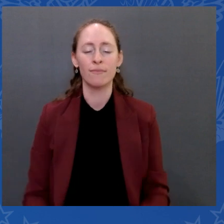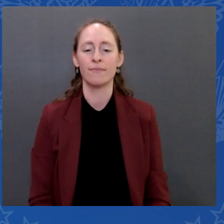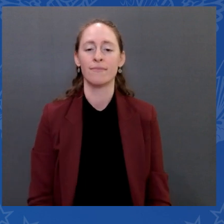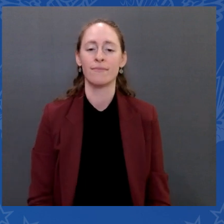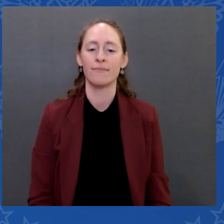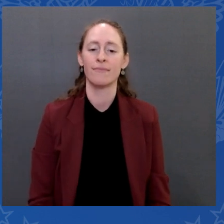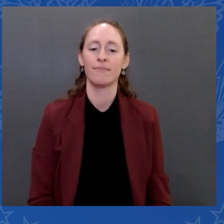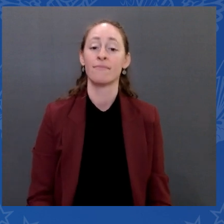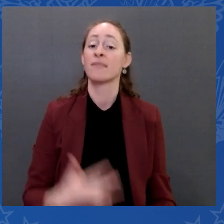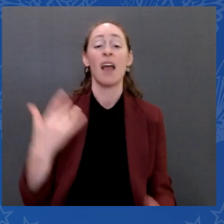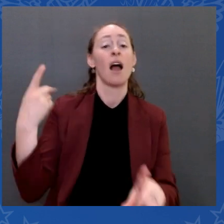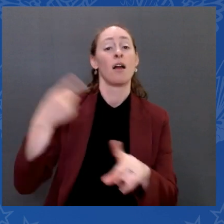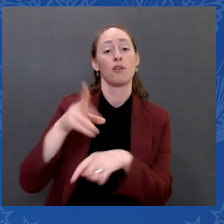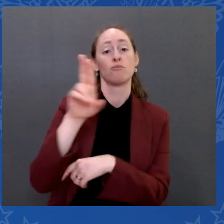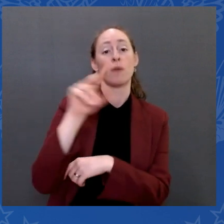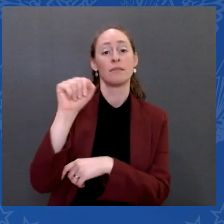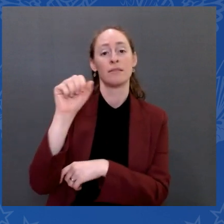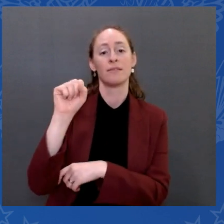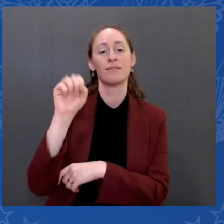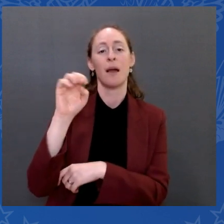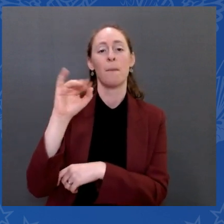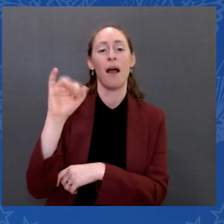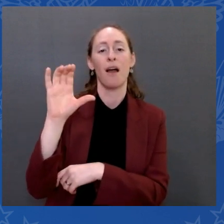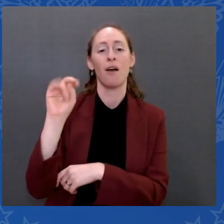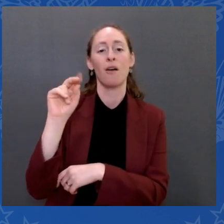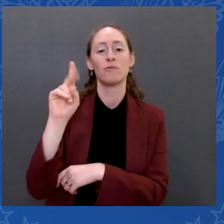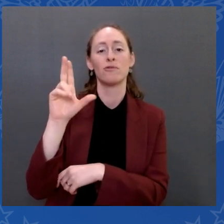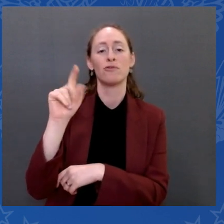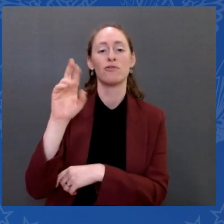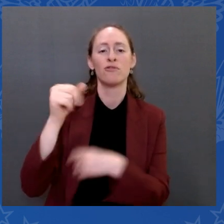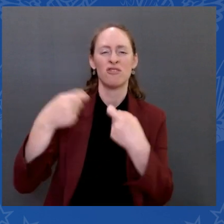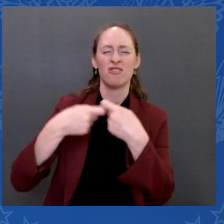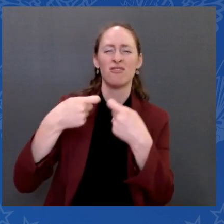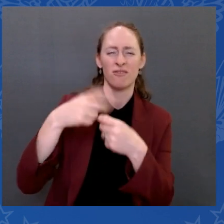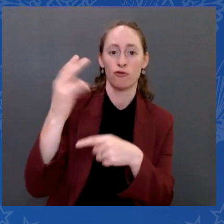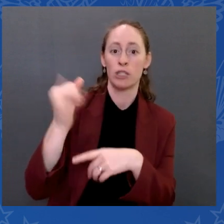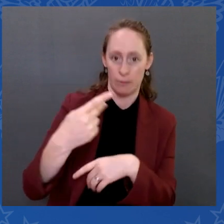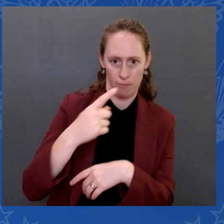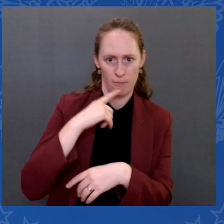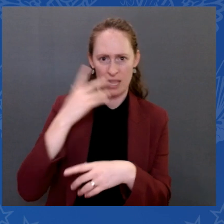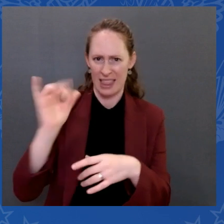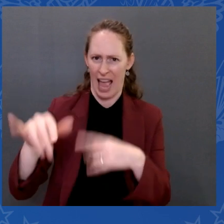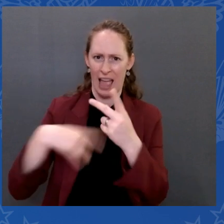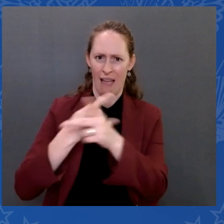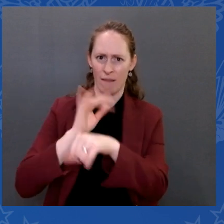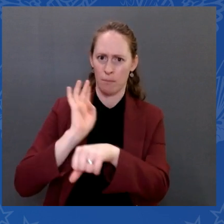we believe, for the future to keep our country safe. And today, our company and our suppliers,